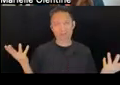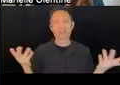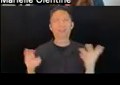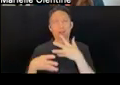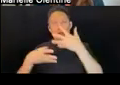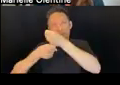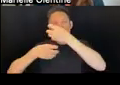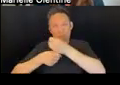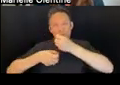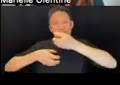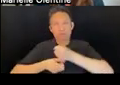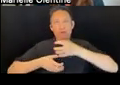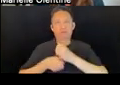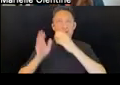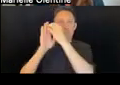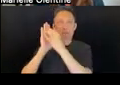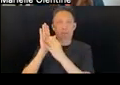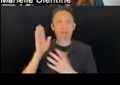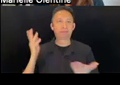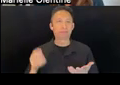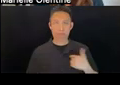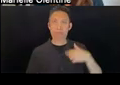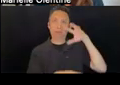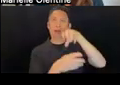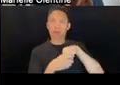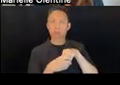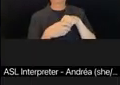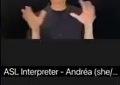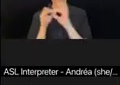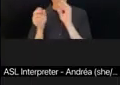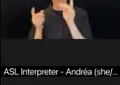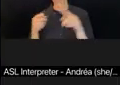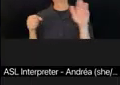So what do we mean by it's okay to ask? So at the